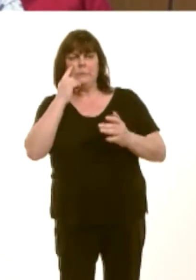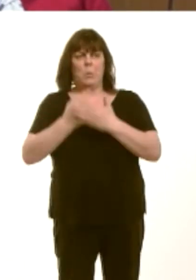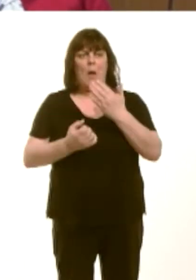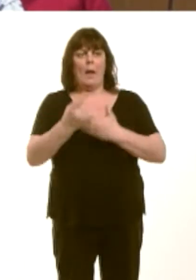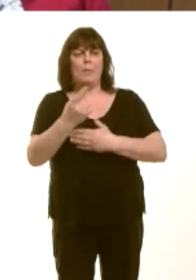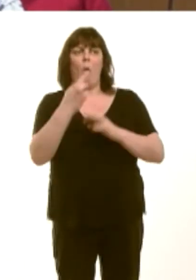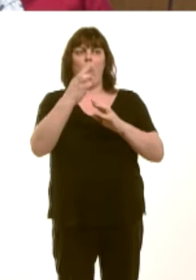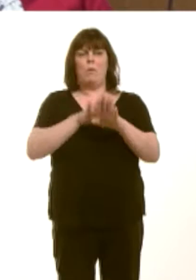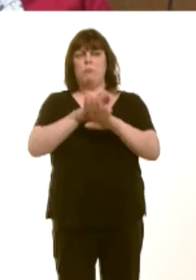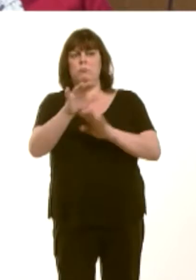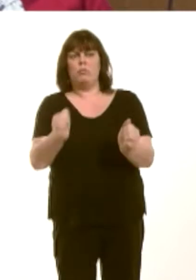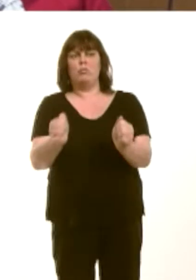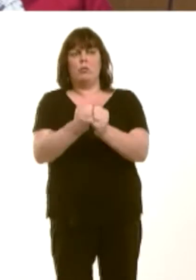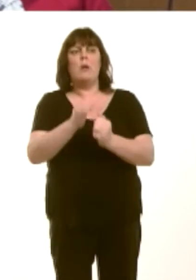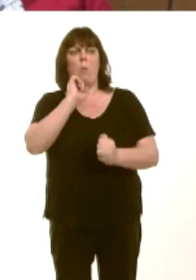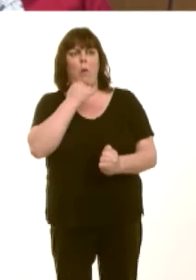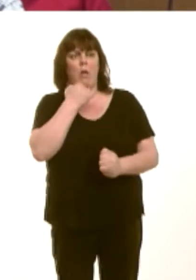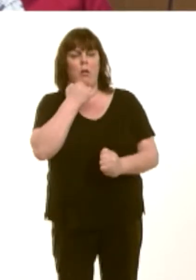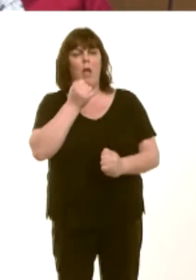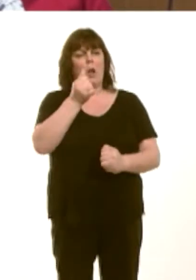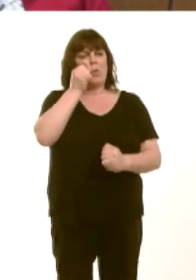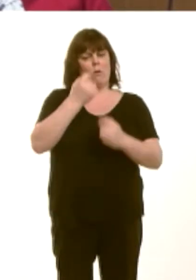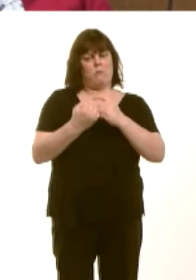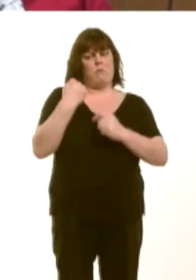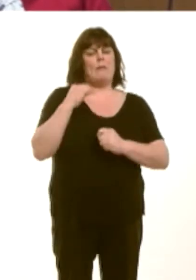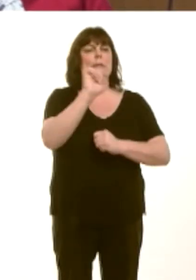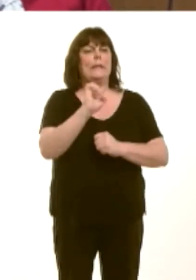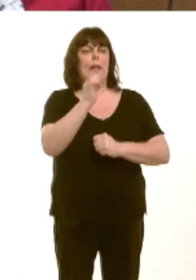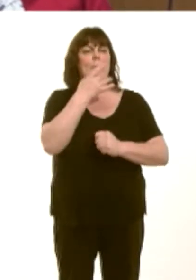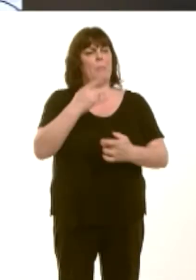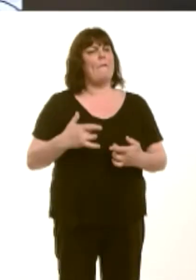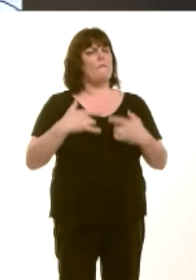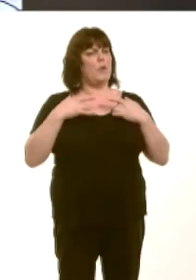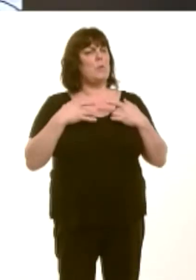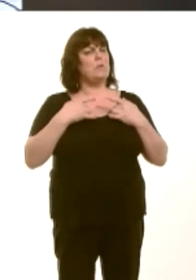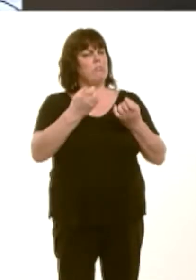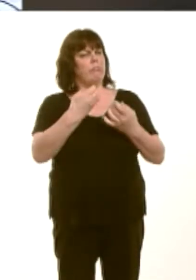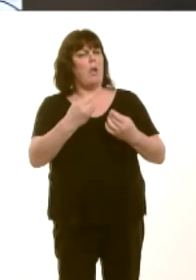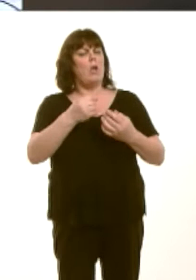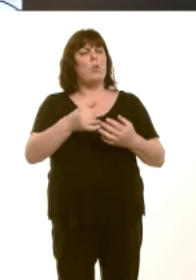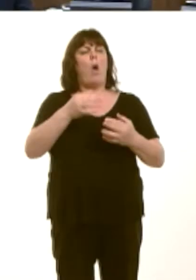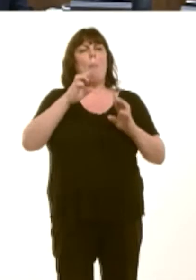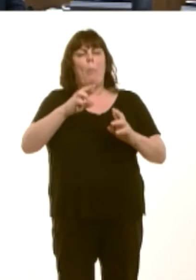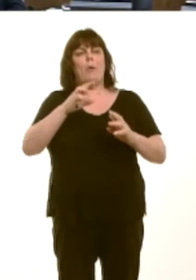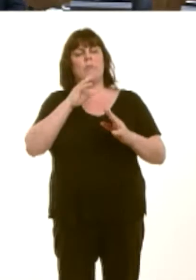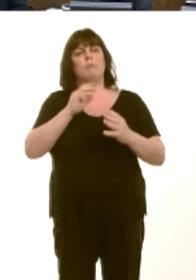and I hope, given the views that were expressed to me on Saturday, that that much is correct.